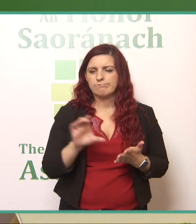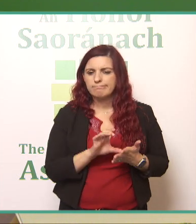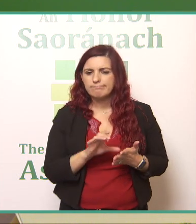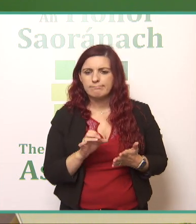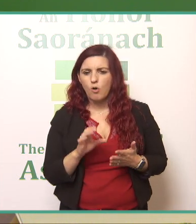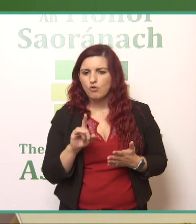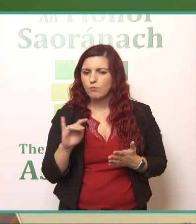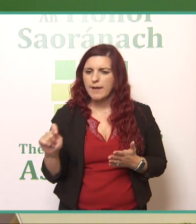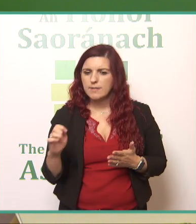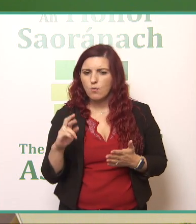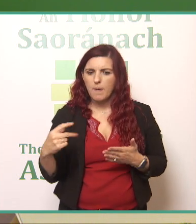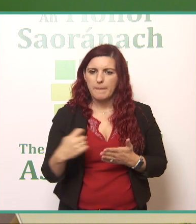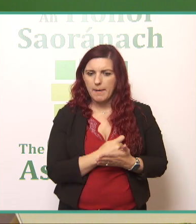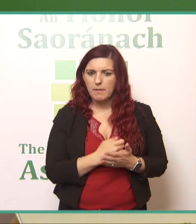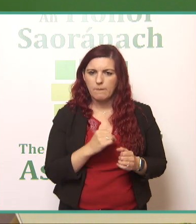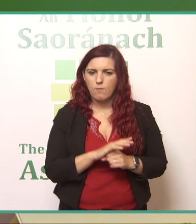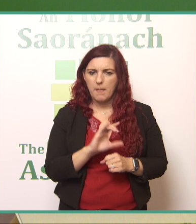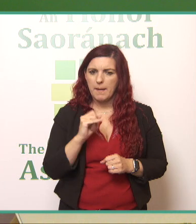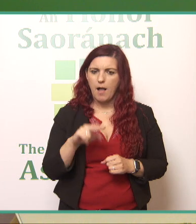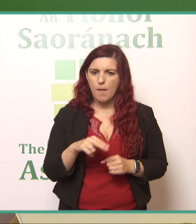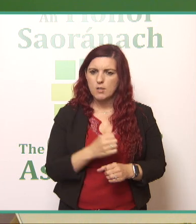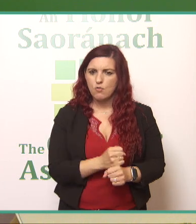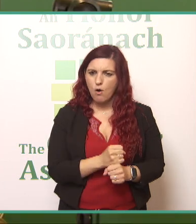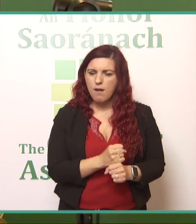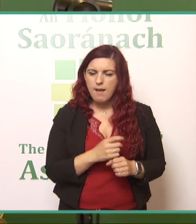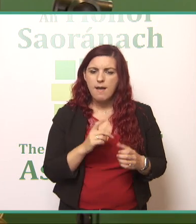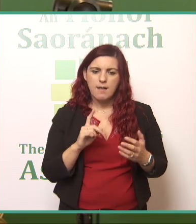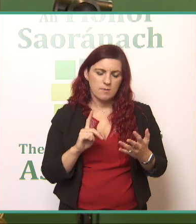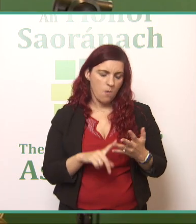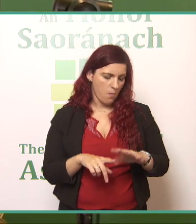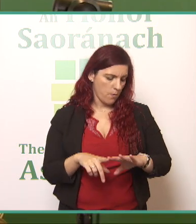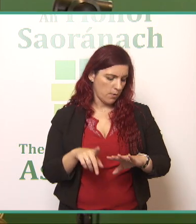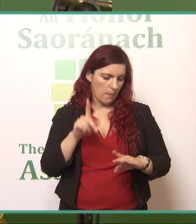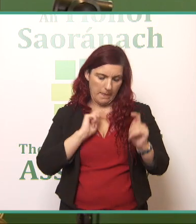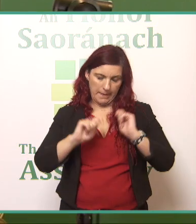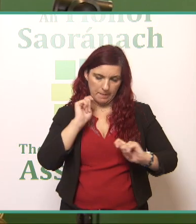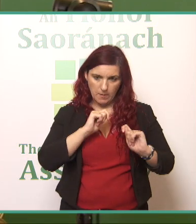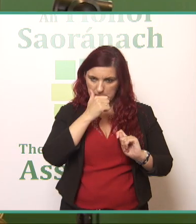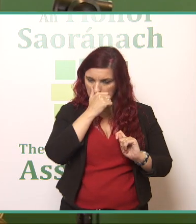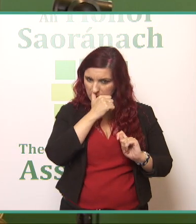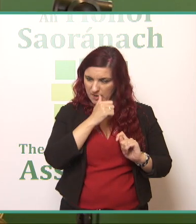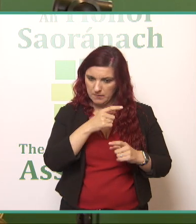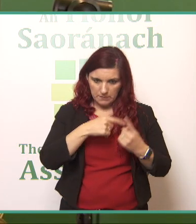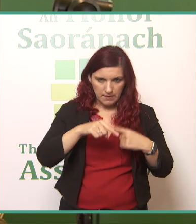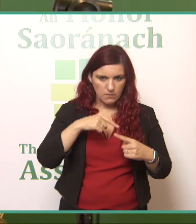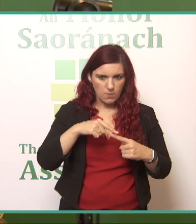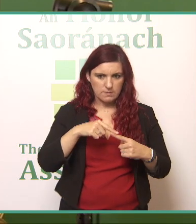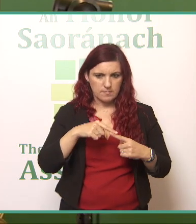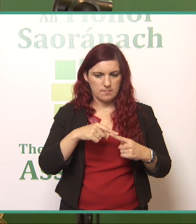credit or you get a payment for the carbon stored so looking at those sides sides of Market type